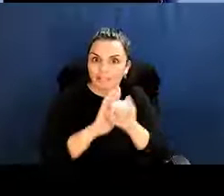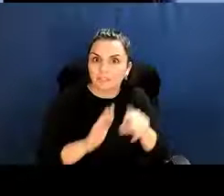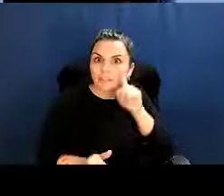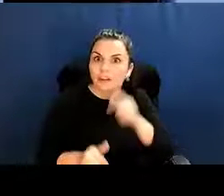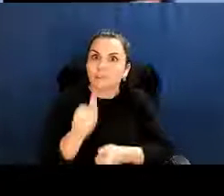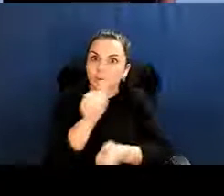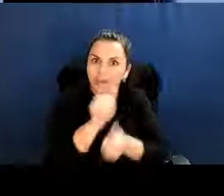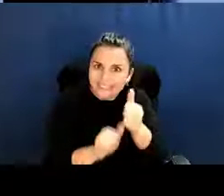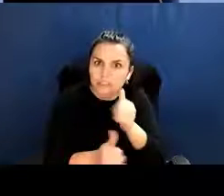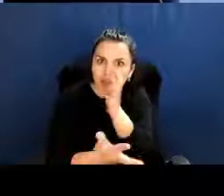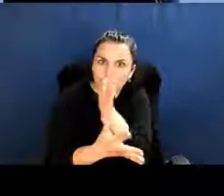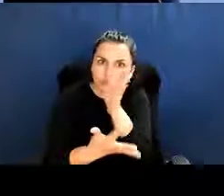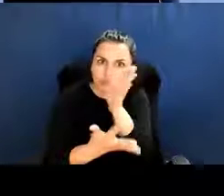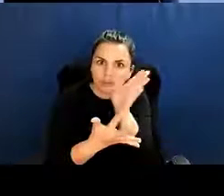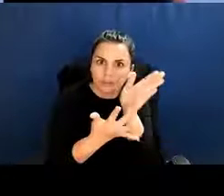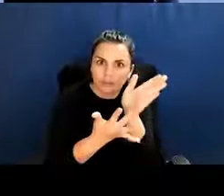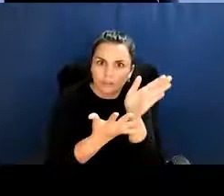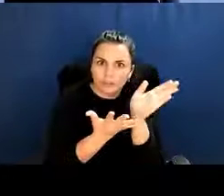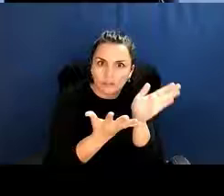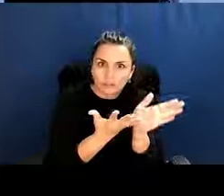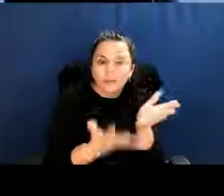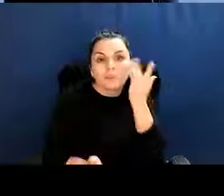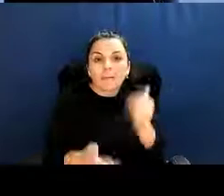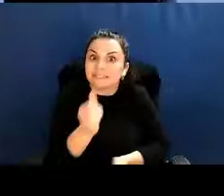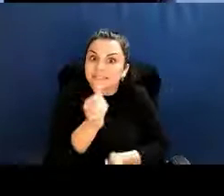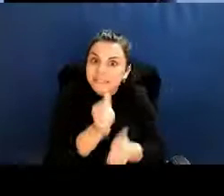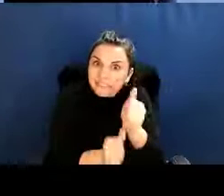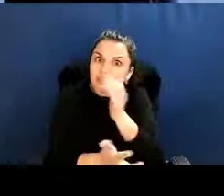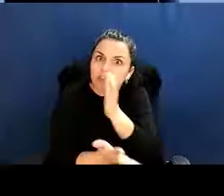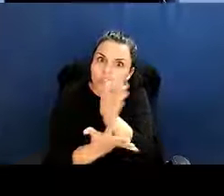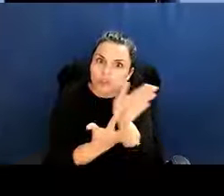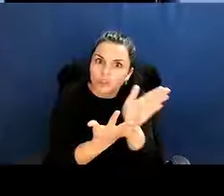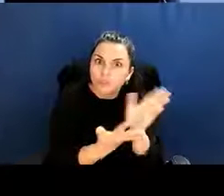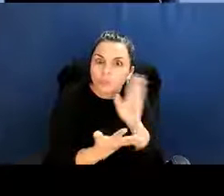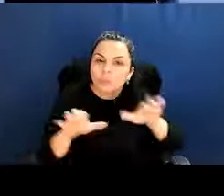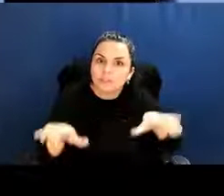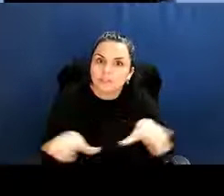because each procedure is in this example, being conducted for research purposes.